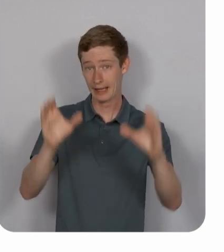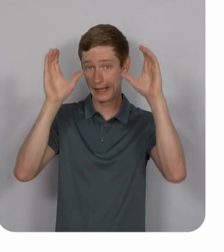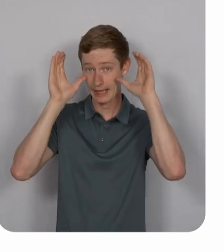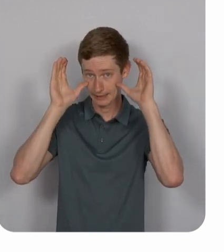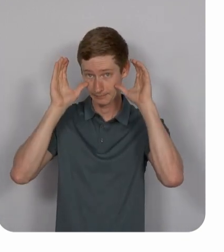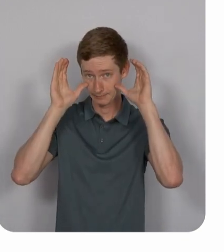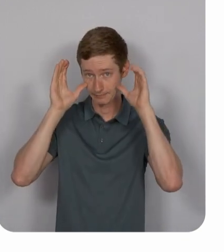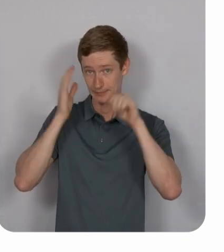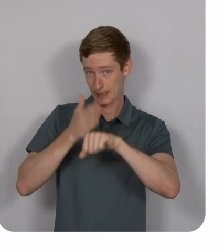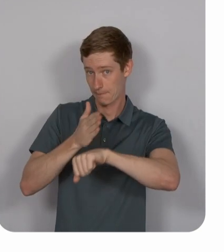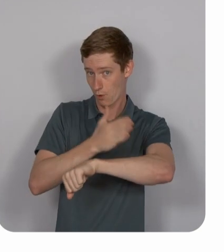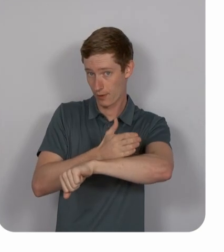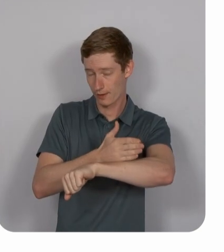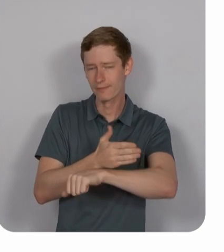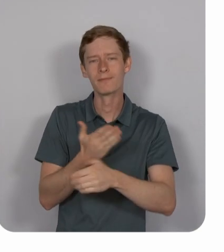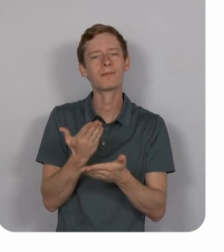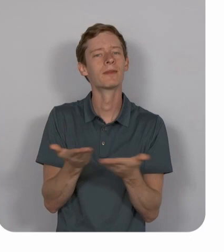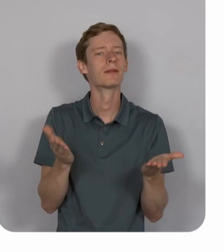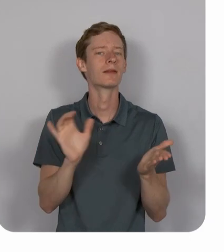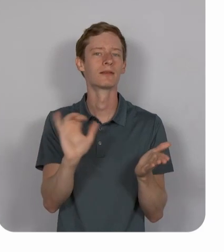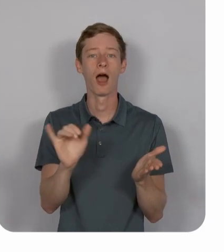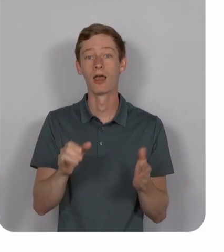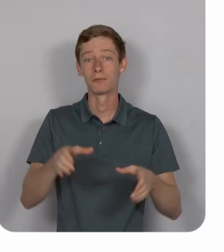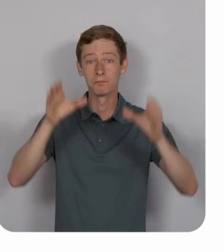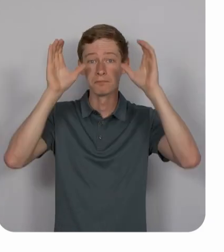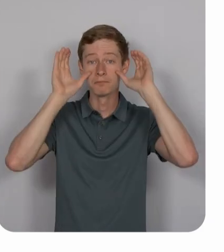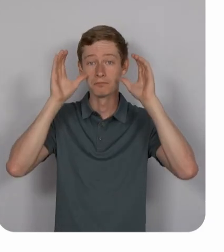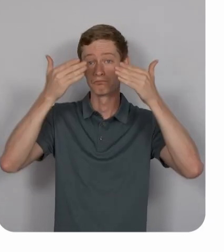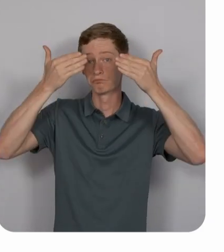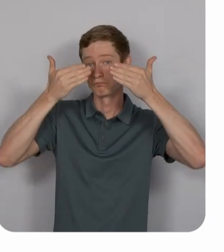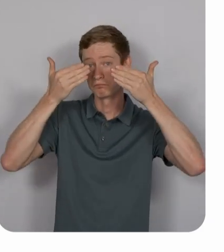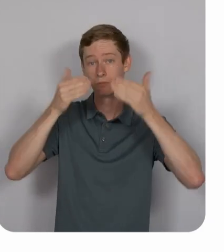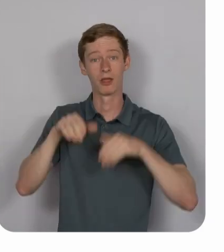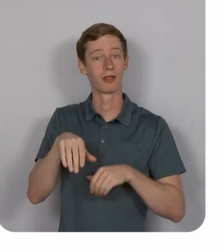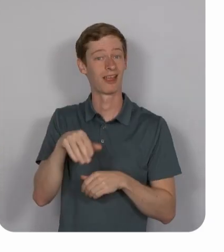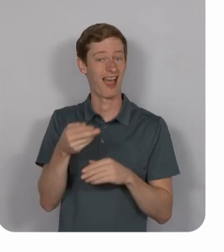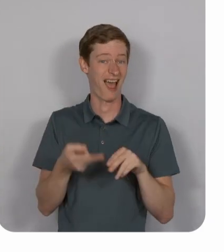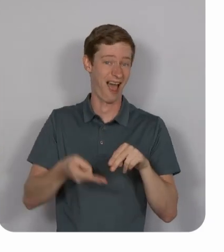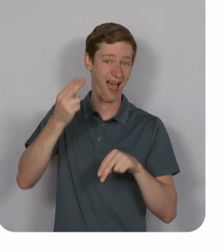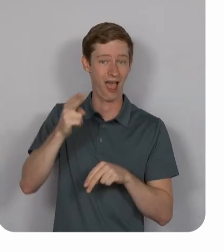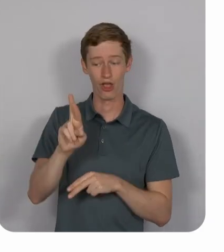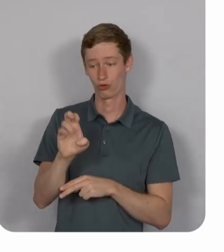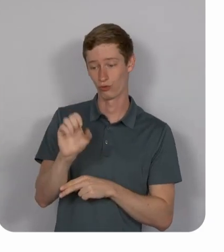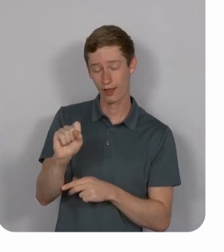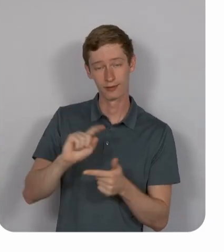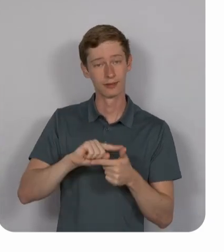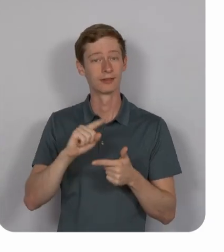By this, I mean things like the increased display resolution or the increases in CPU and GPU processing power.